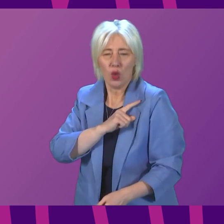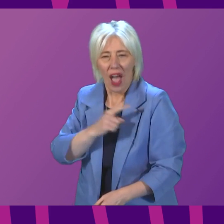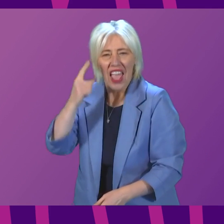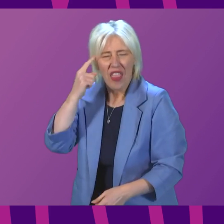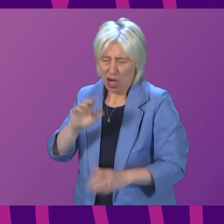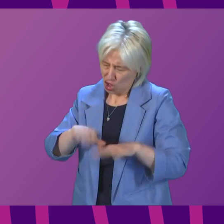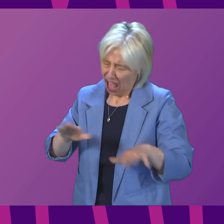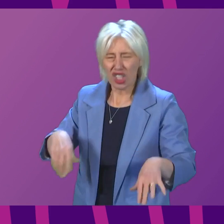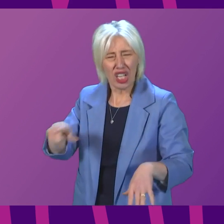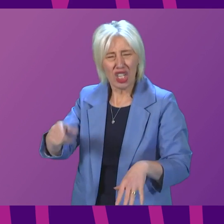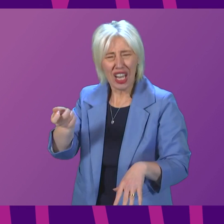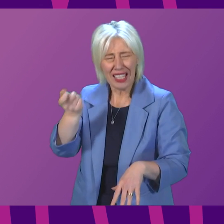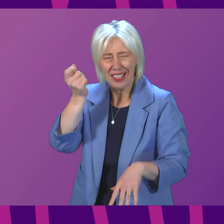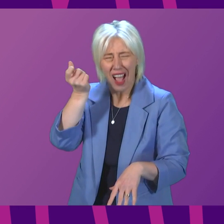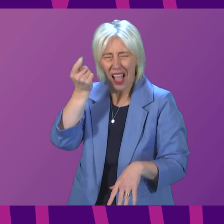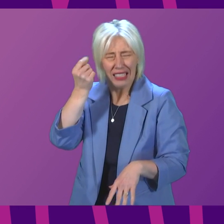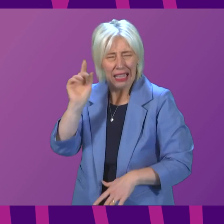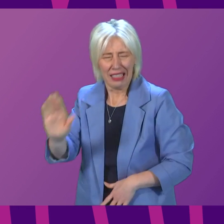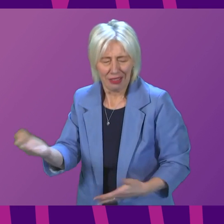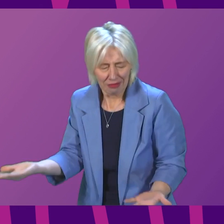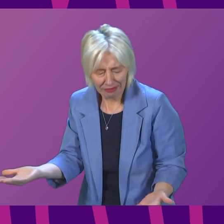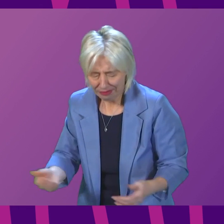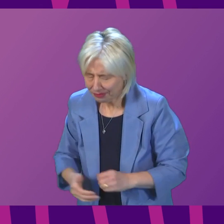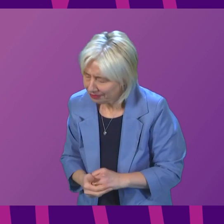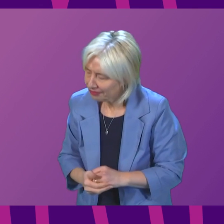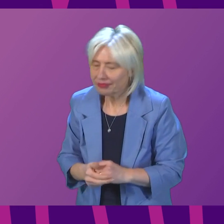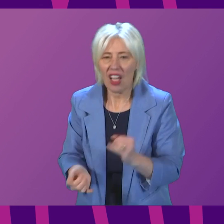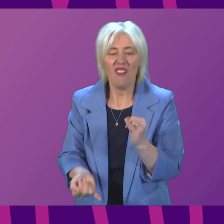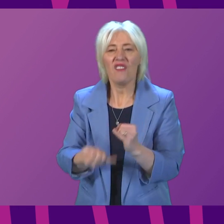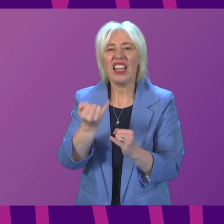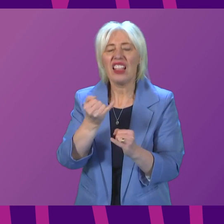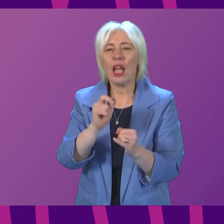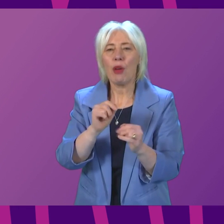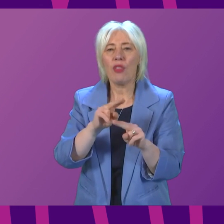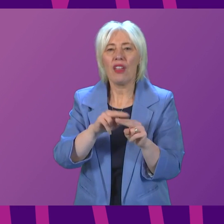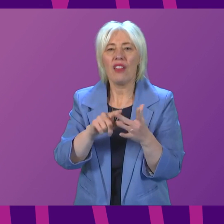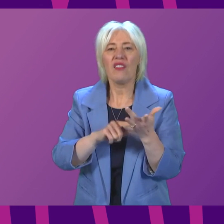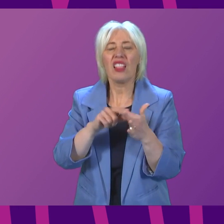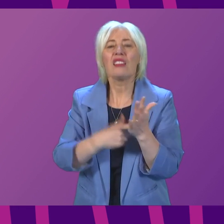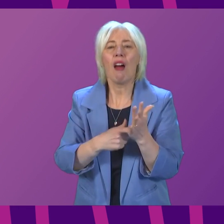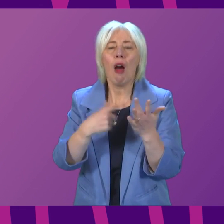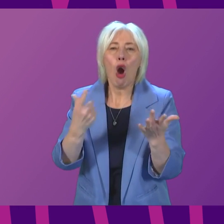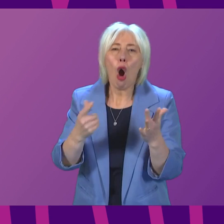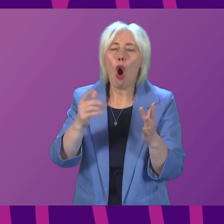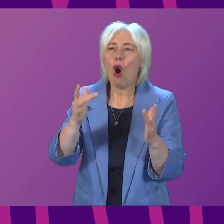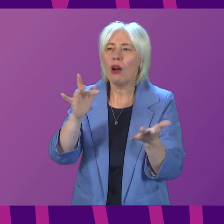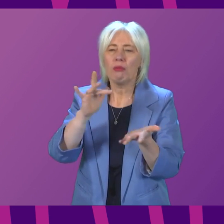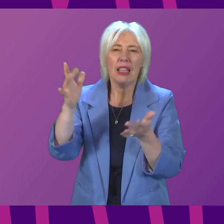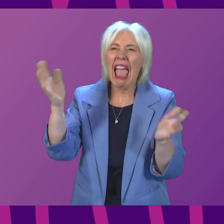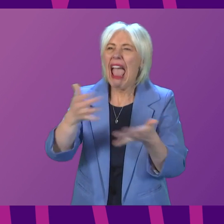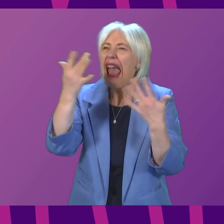Finally, on the point about HEPA filters or air cleaning and filtration units, which are